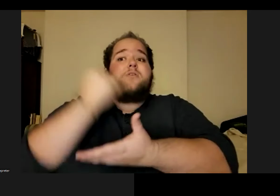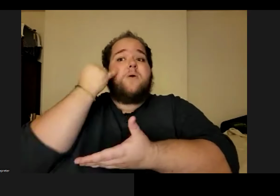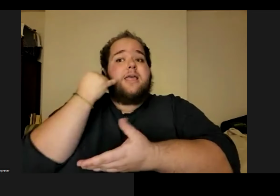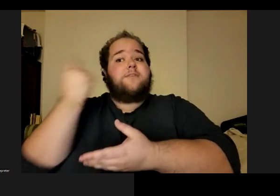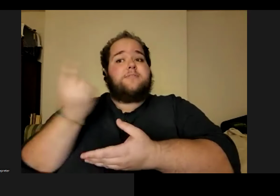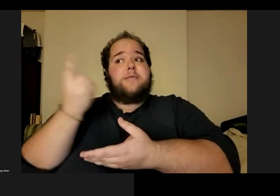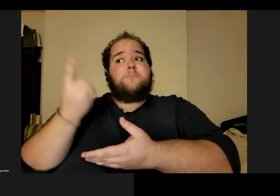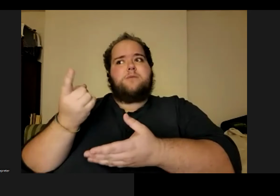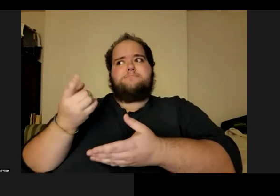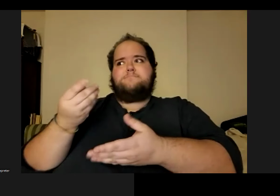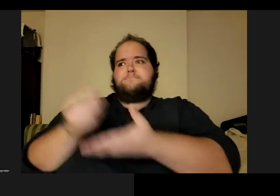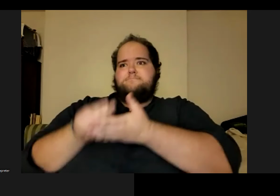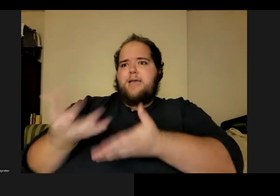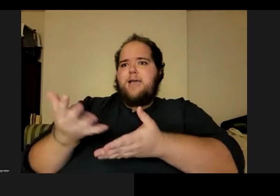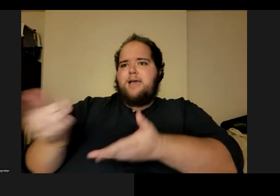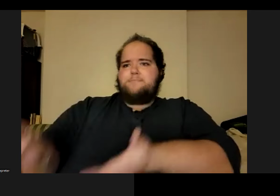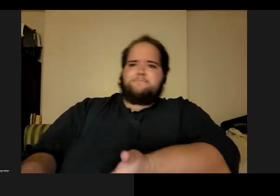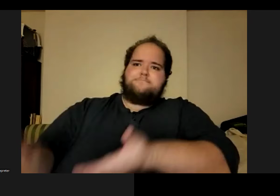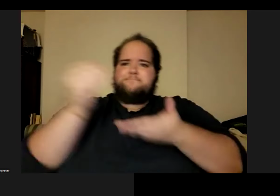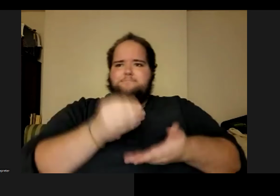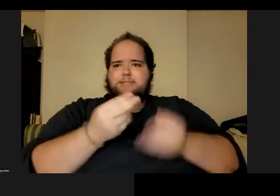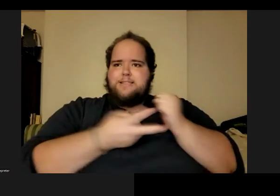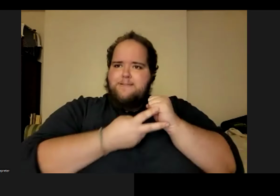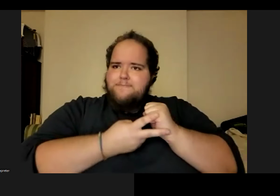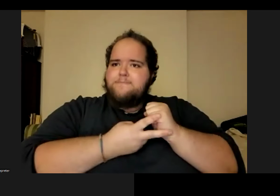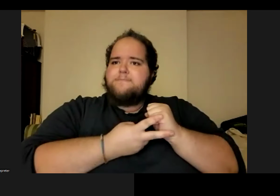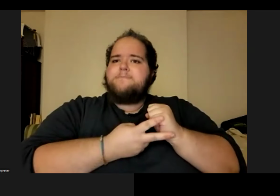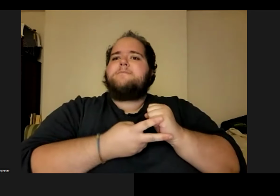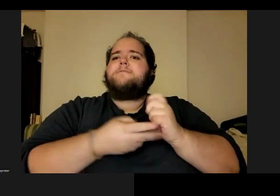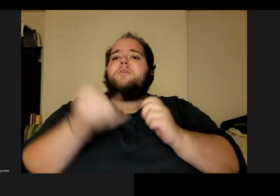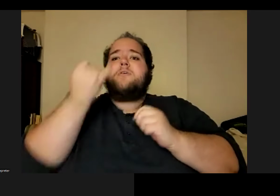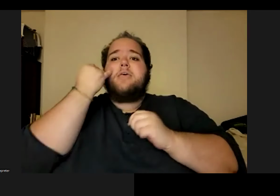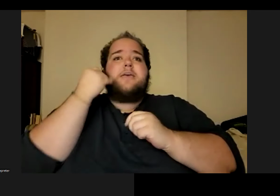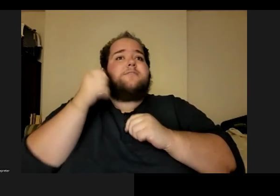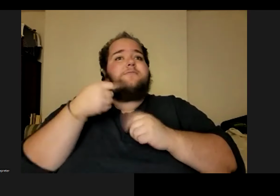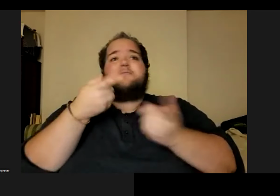you're being collected like maybe you are collected in Europe or in another province.